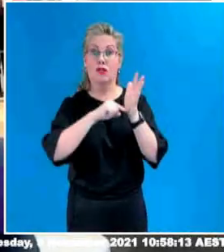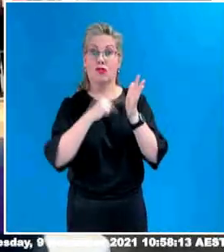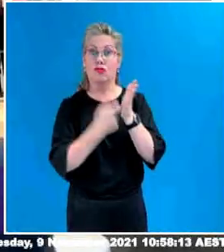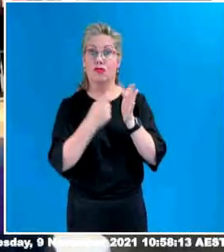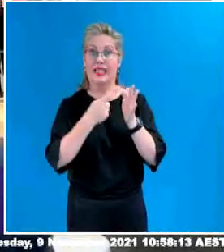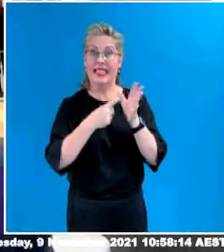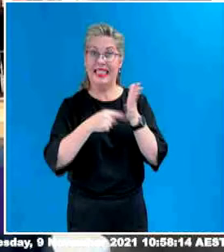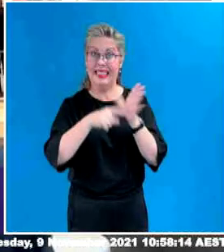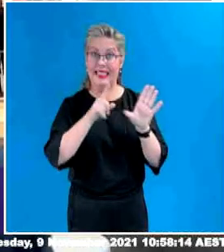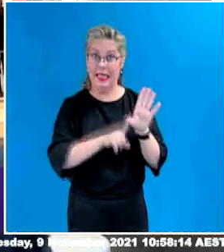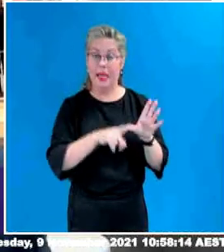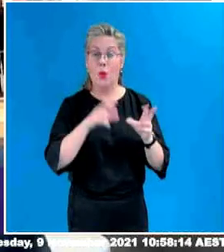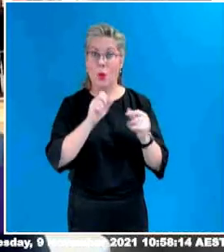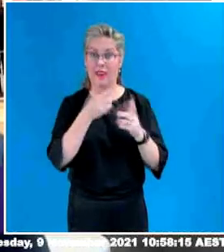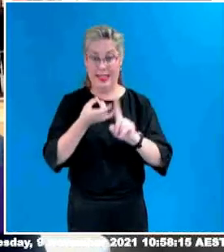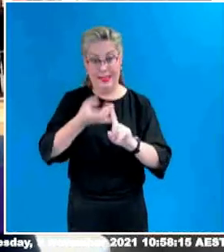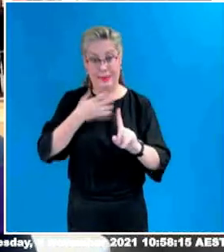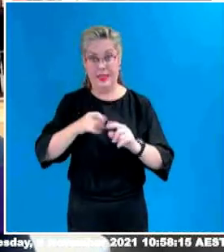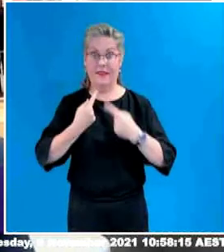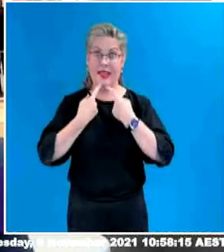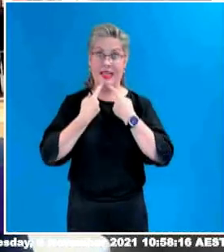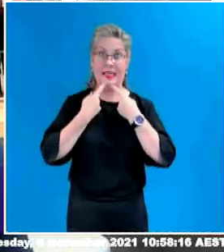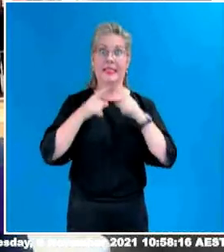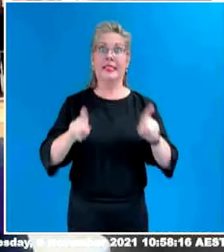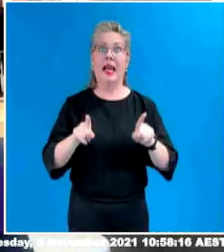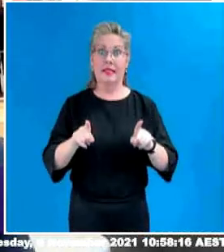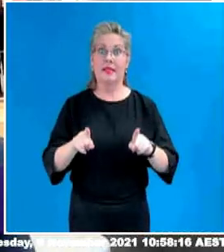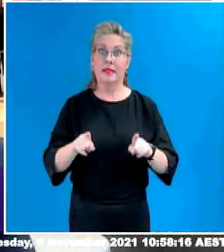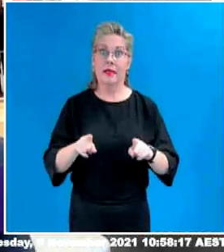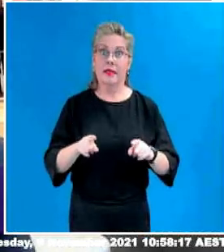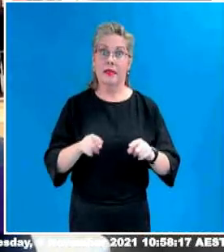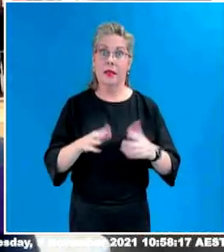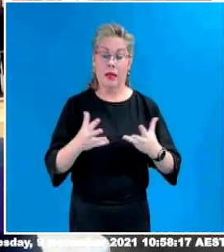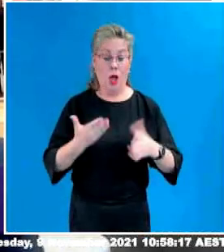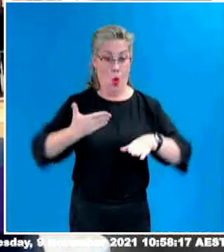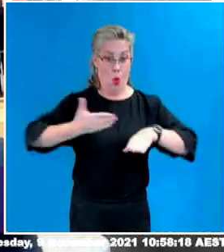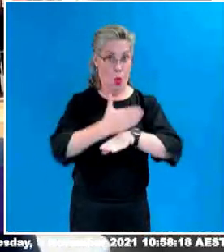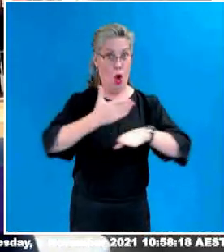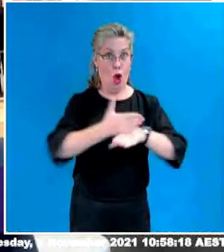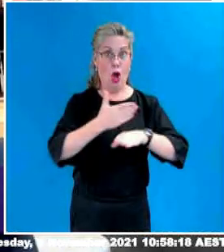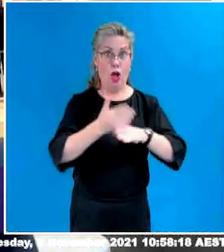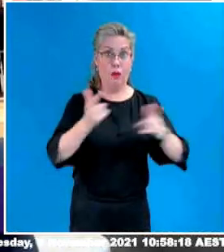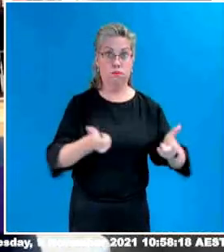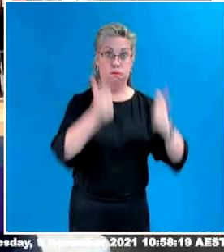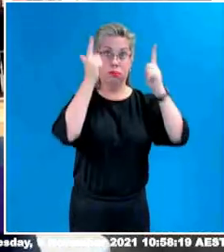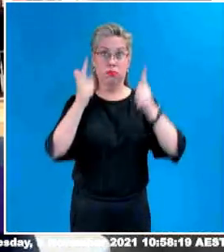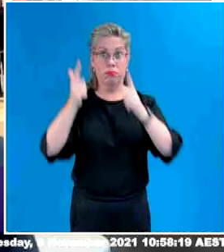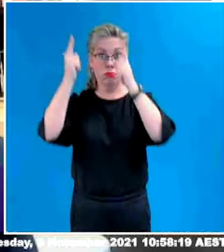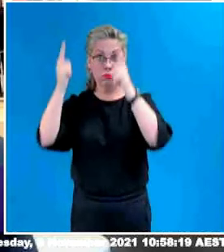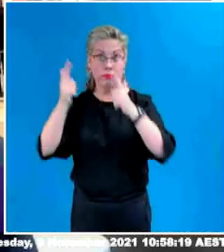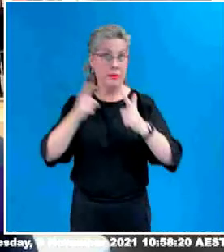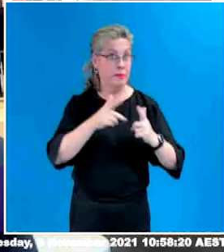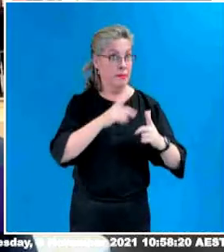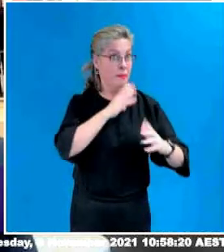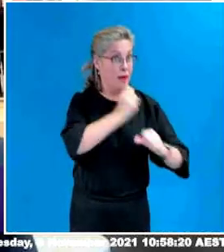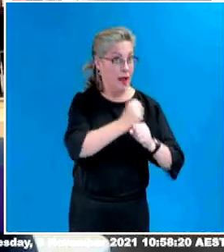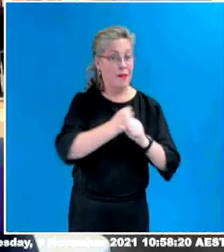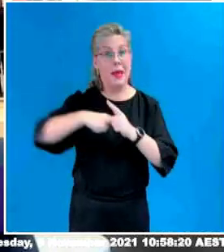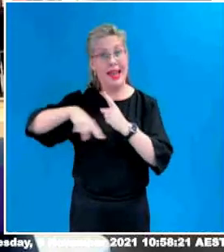it is explicitly recognised. Particularly in the last 10, 20 and 30 years, you have seen developments in the